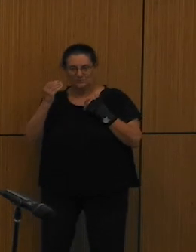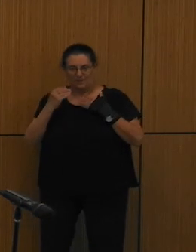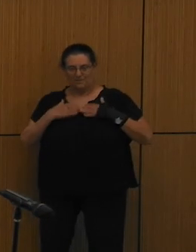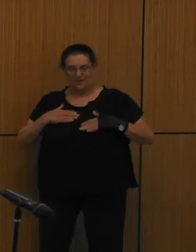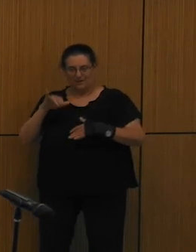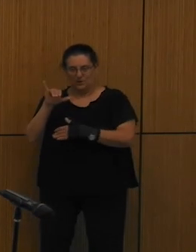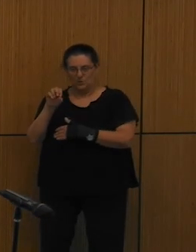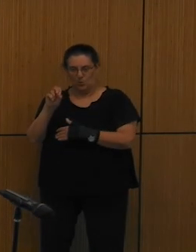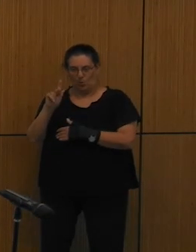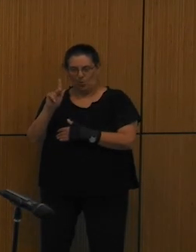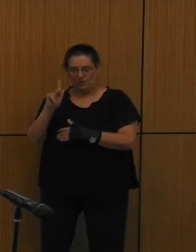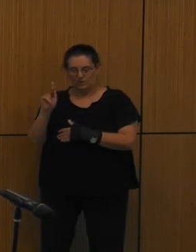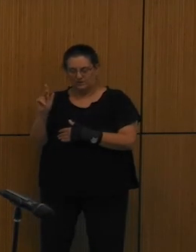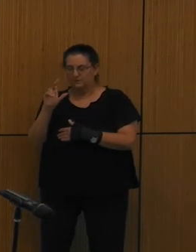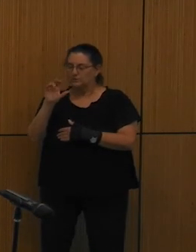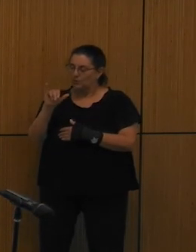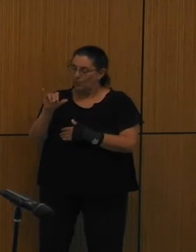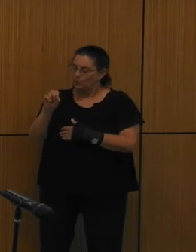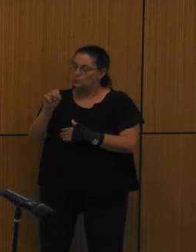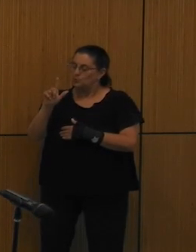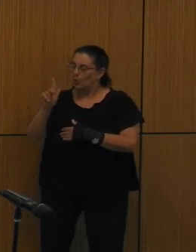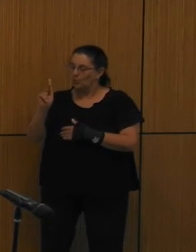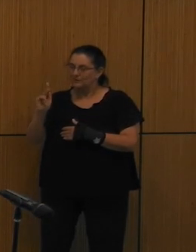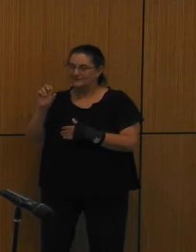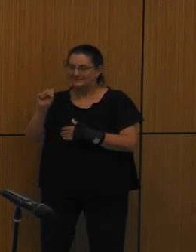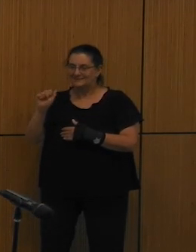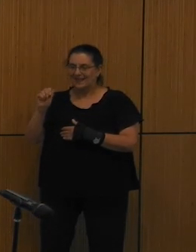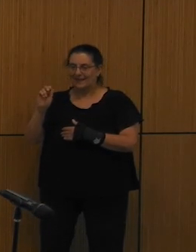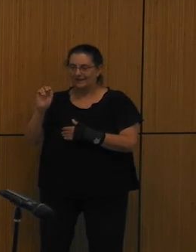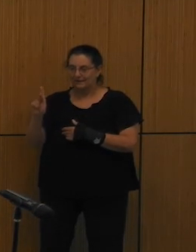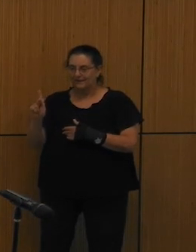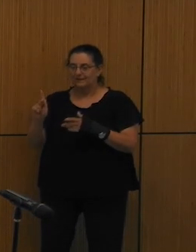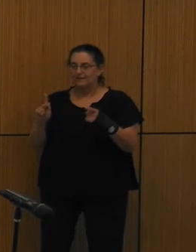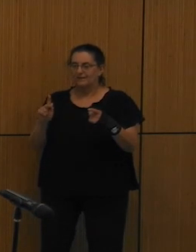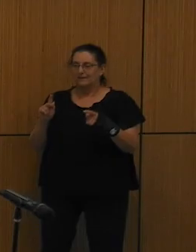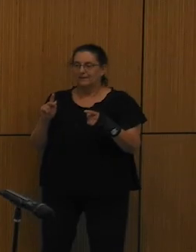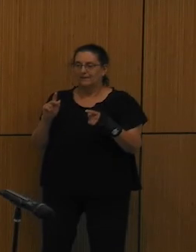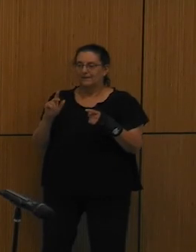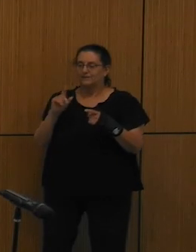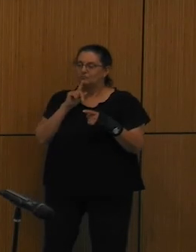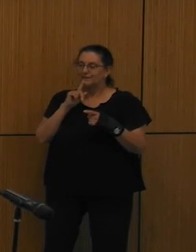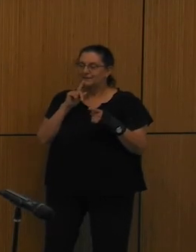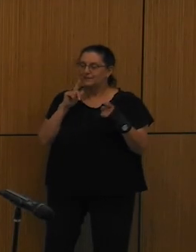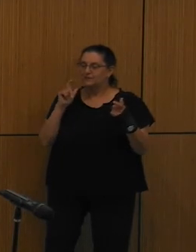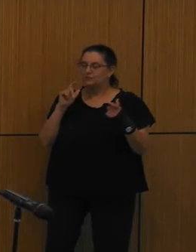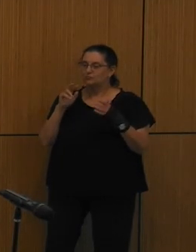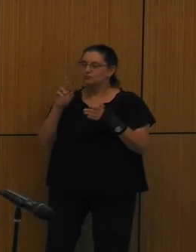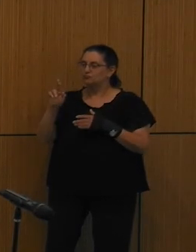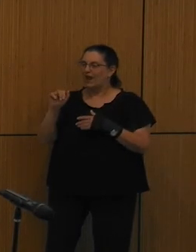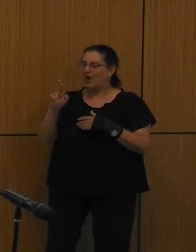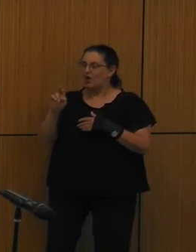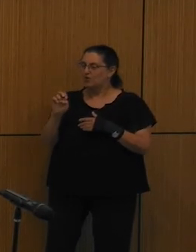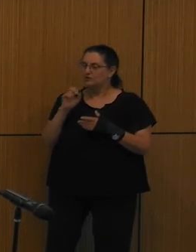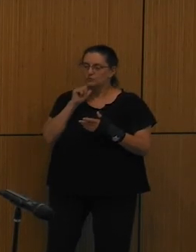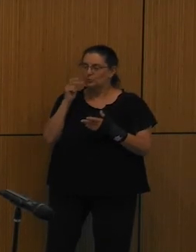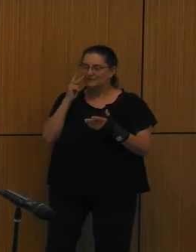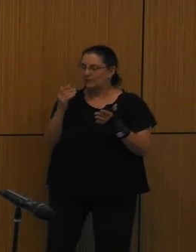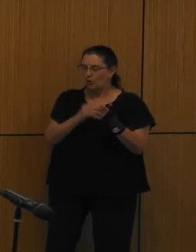It's extremely rare in this broad group. So new species, new features.